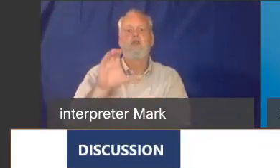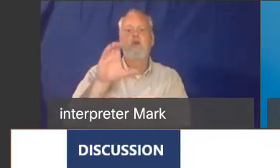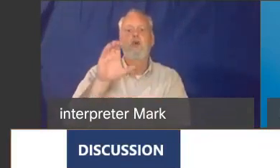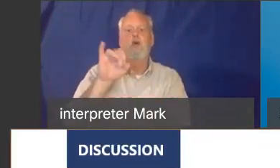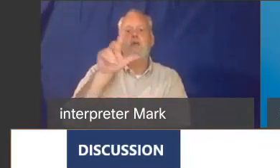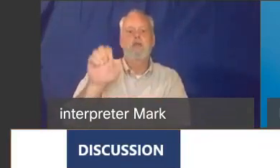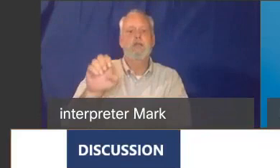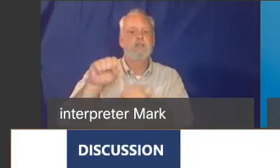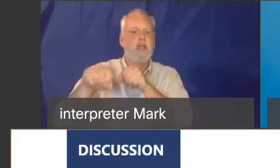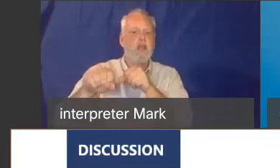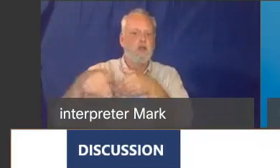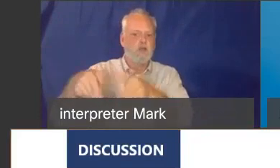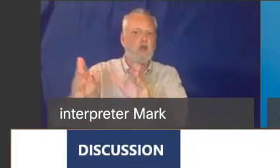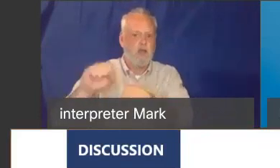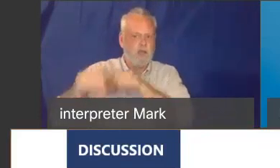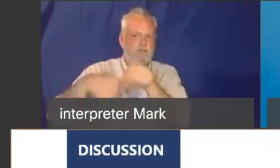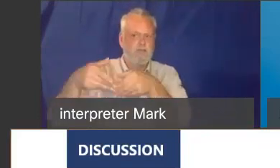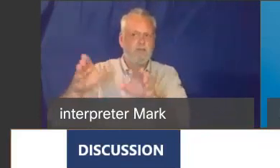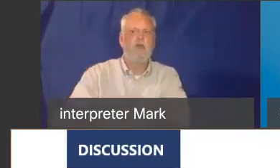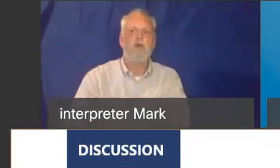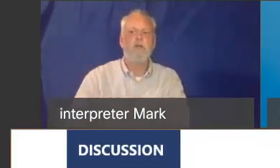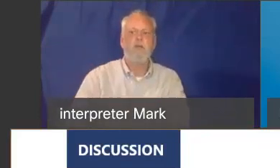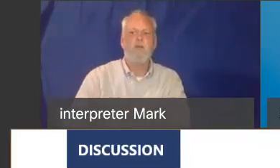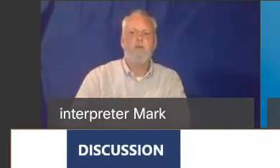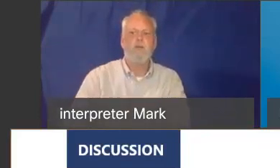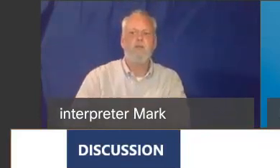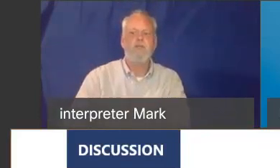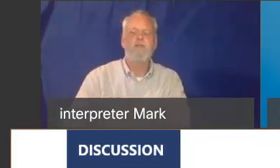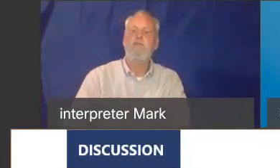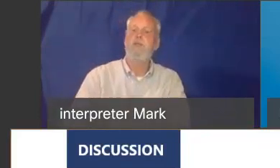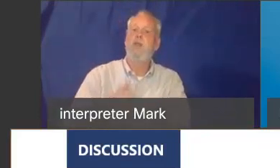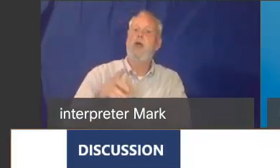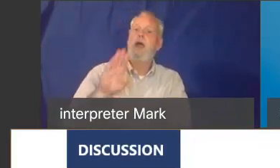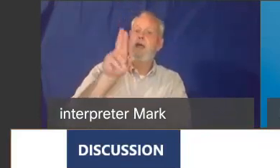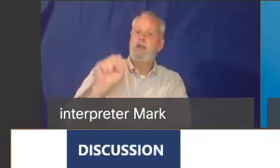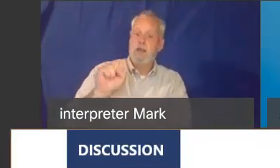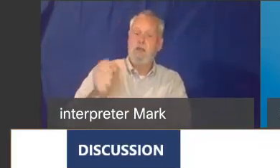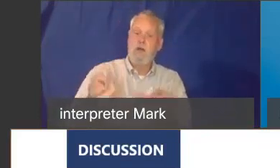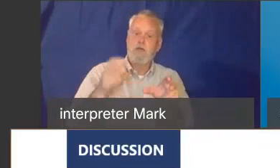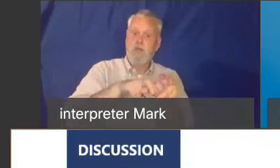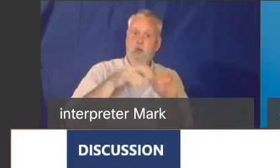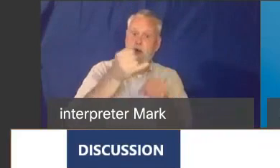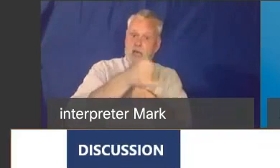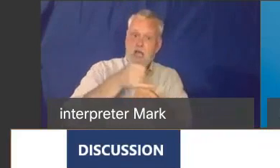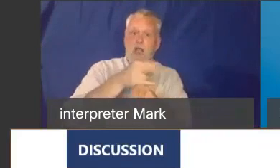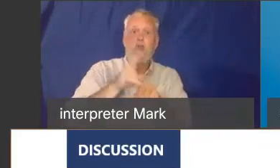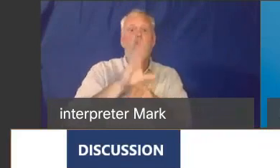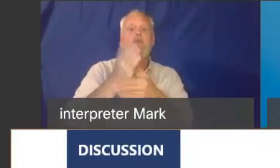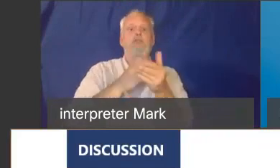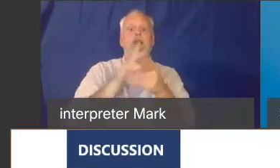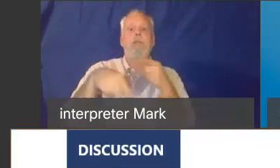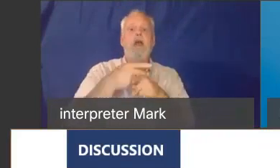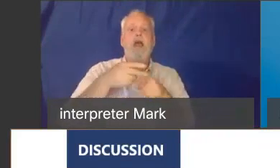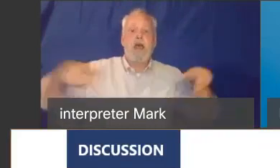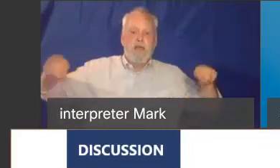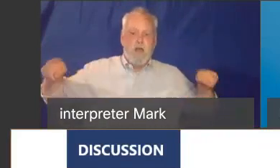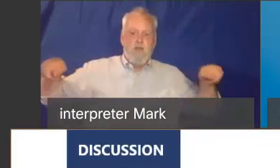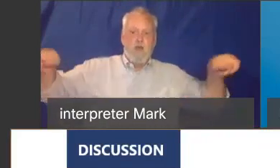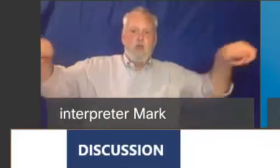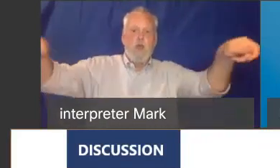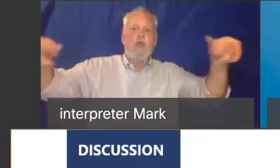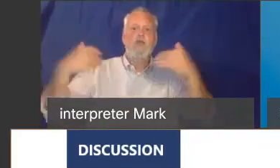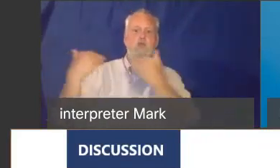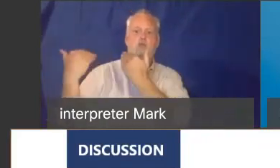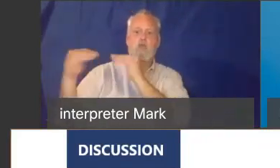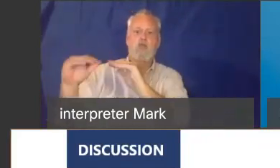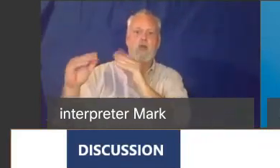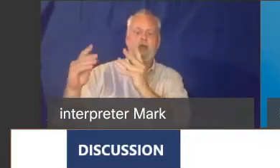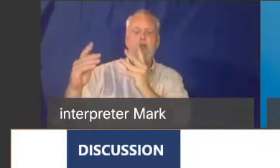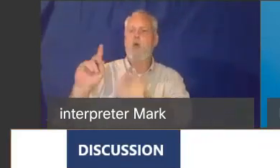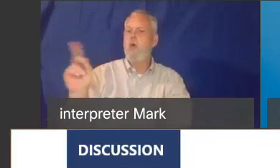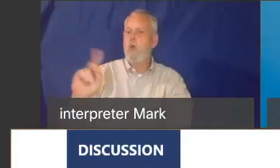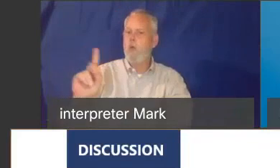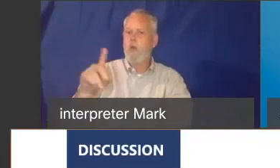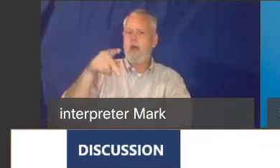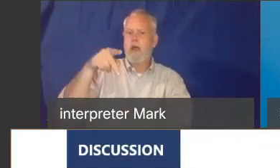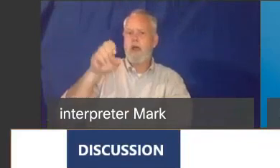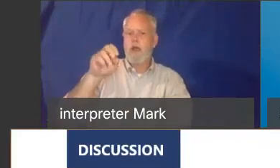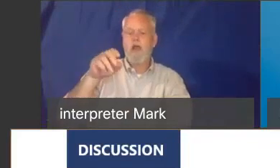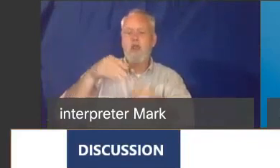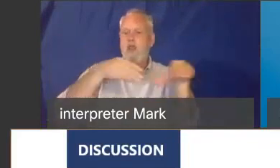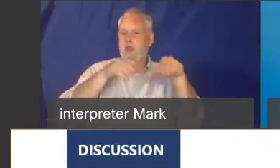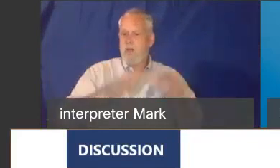Also just wanted to echo the idea of the, um, the bus boarding islands, uh, using some sort of railings or something that would allow us to restrict the, where the pads could cross the cycle track only to maybe 1 or 2 spots.